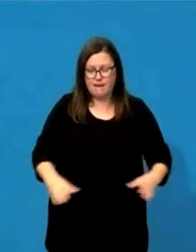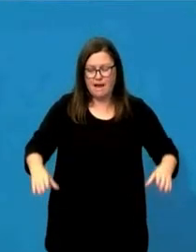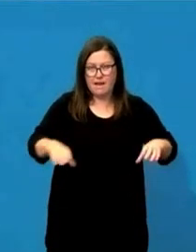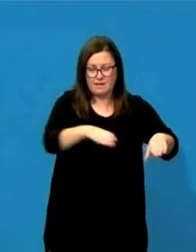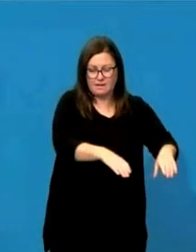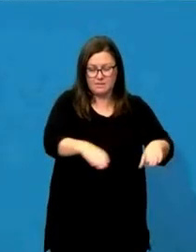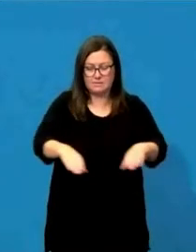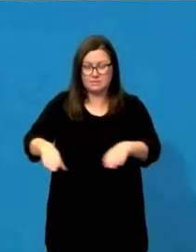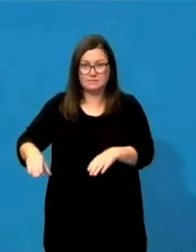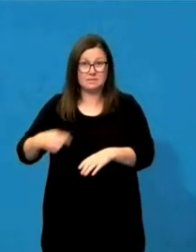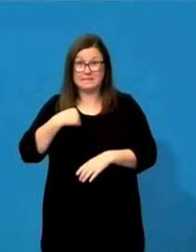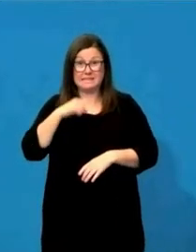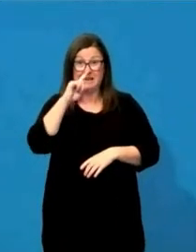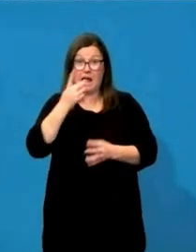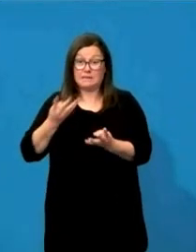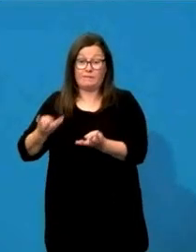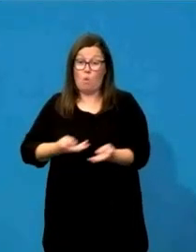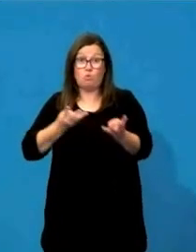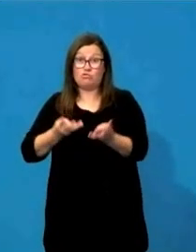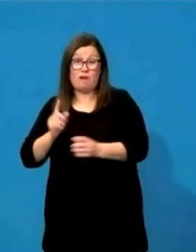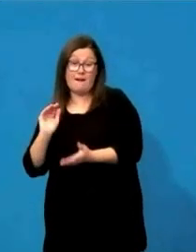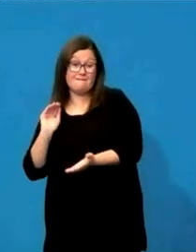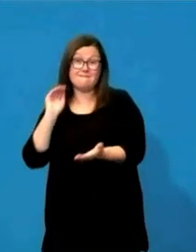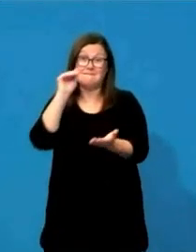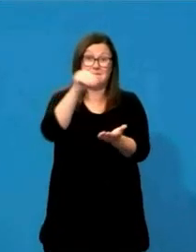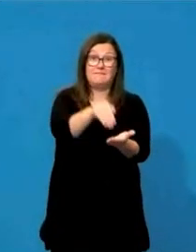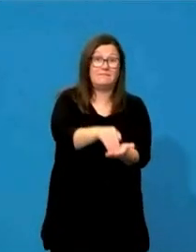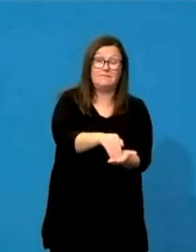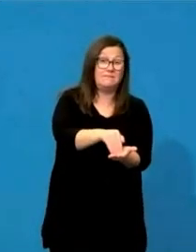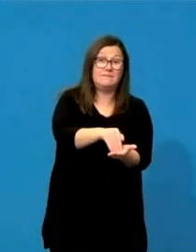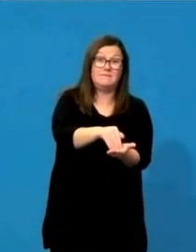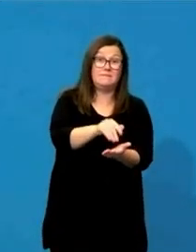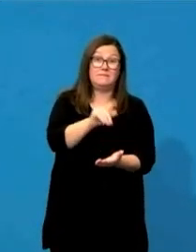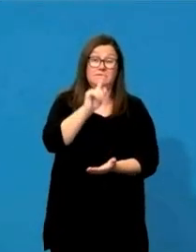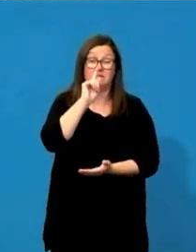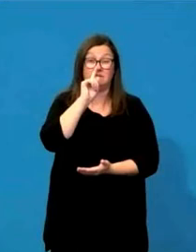So if she had to get out of there, she would have been under the - basically sitting in